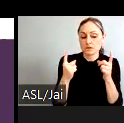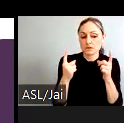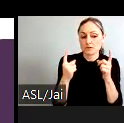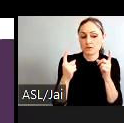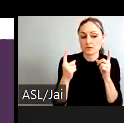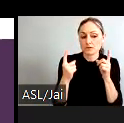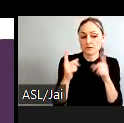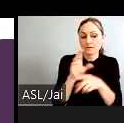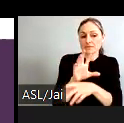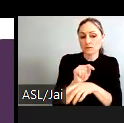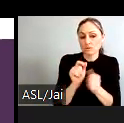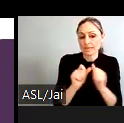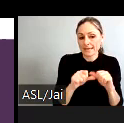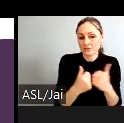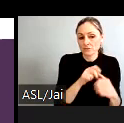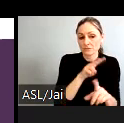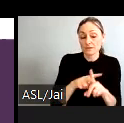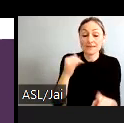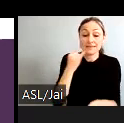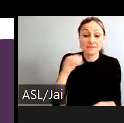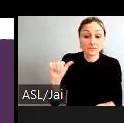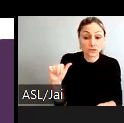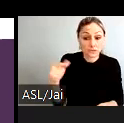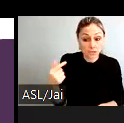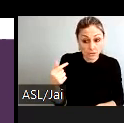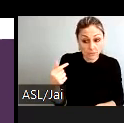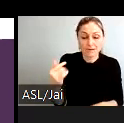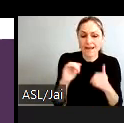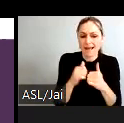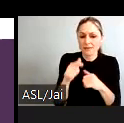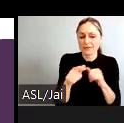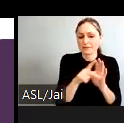assigned as assistant attorney general on how this provision may apply to their work group.